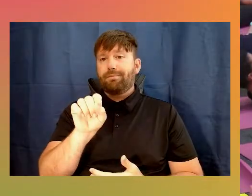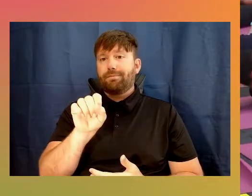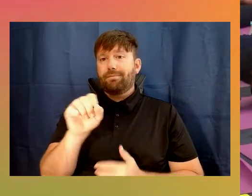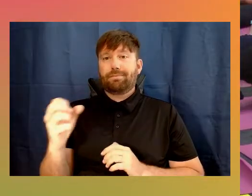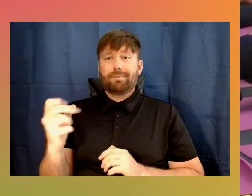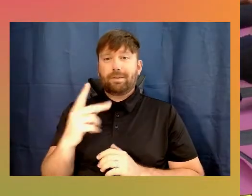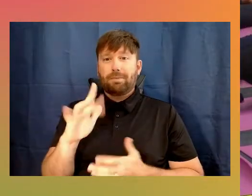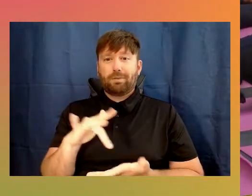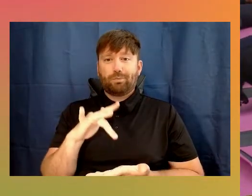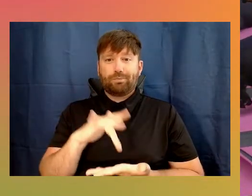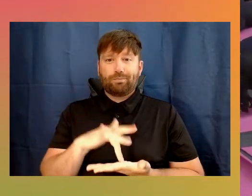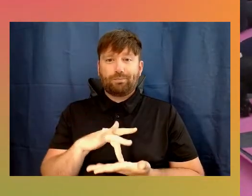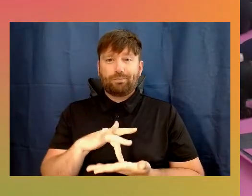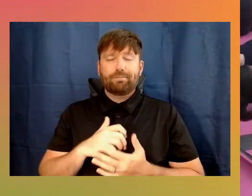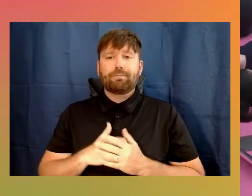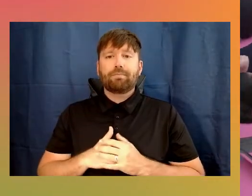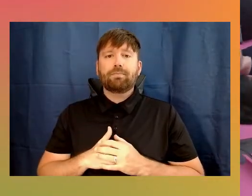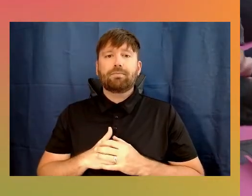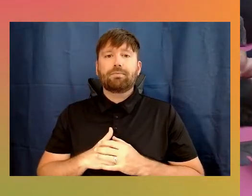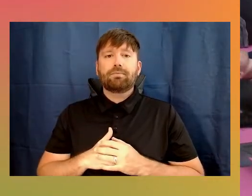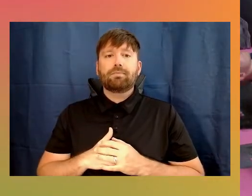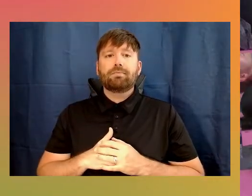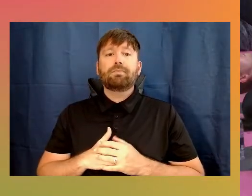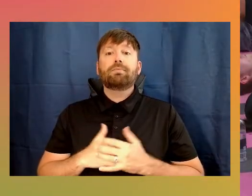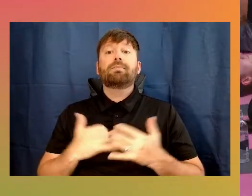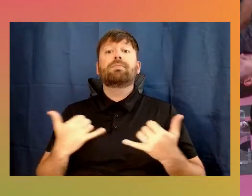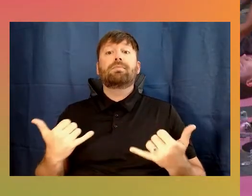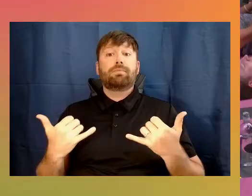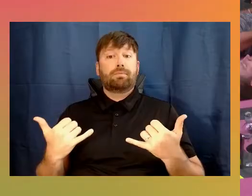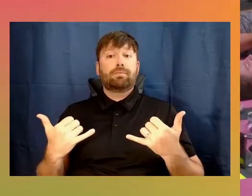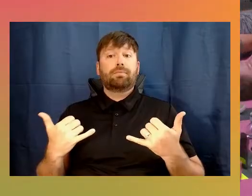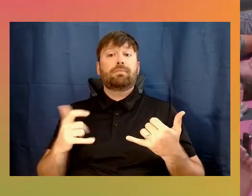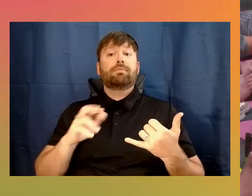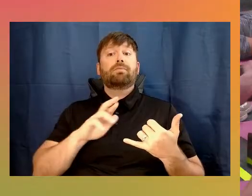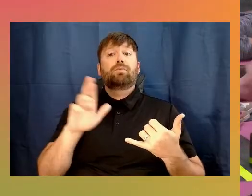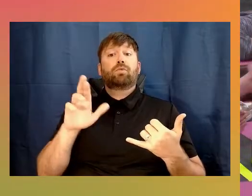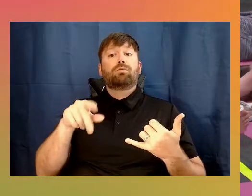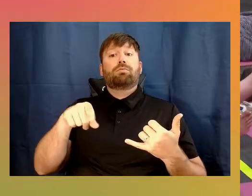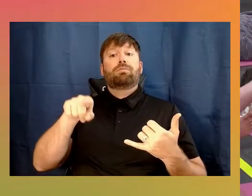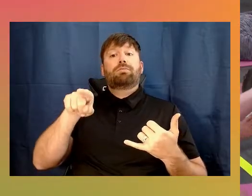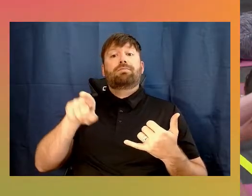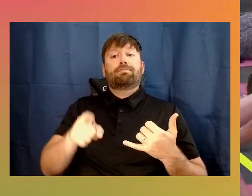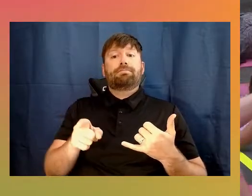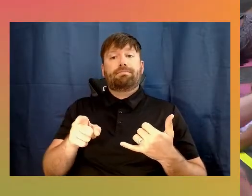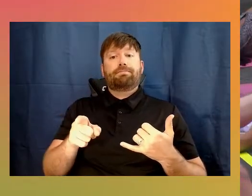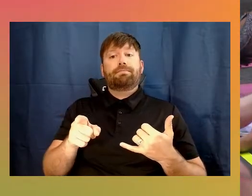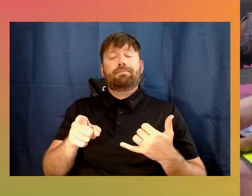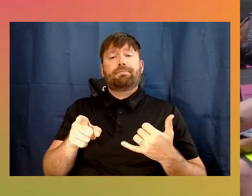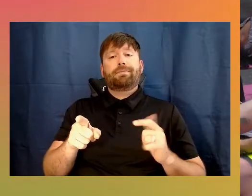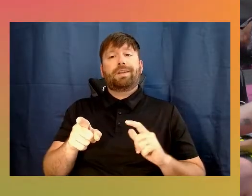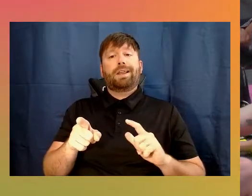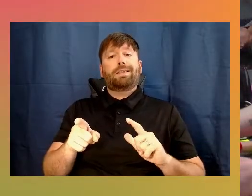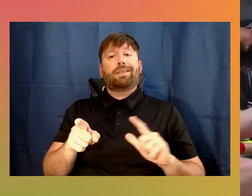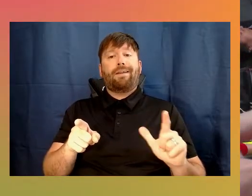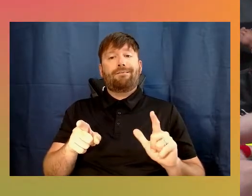KNEES COME BACK TO CENTER.